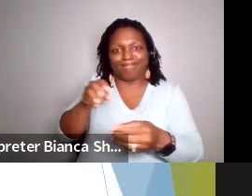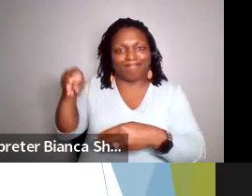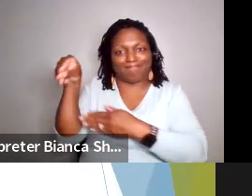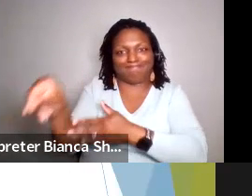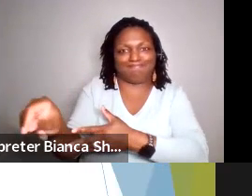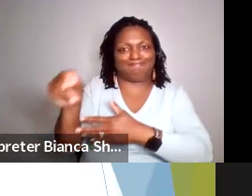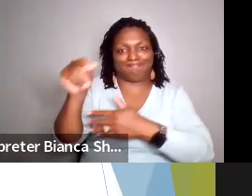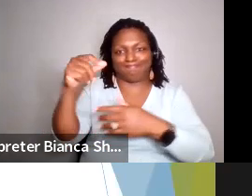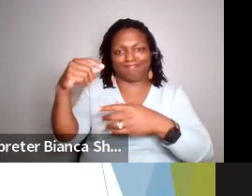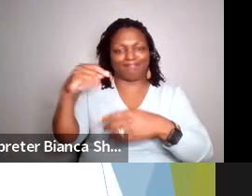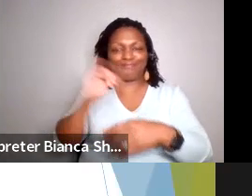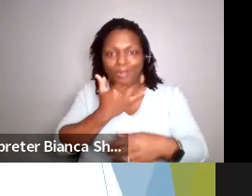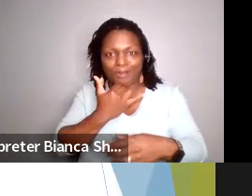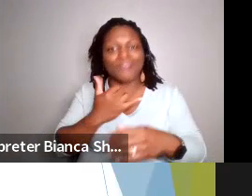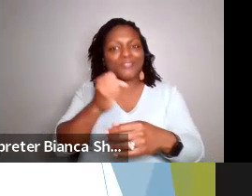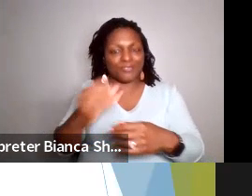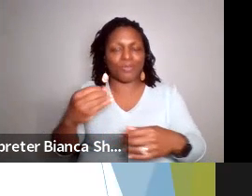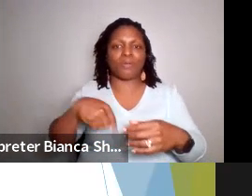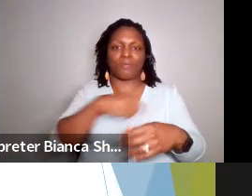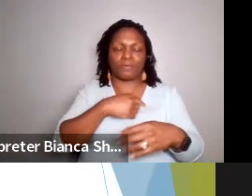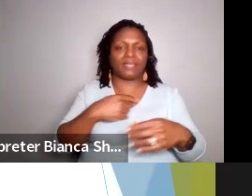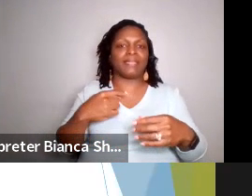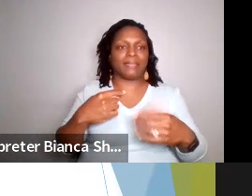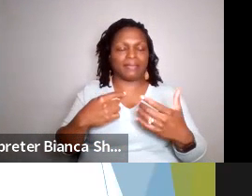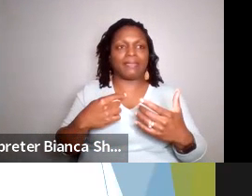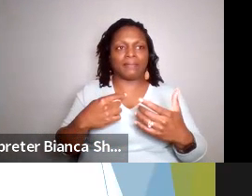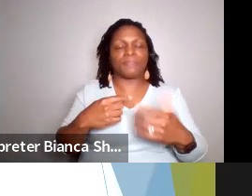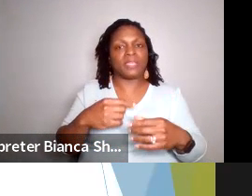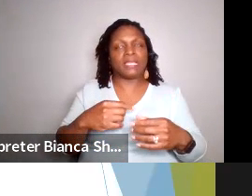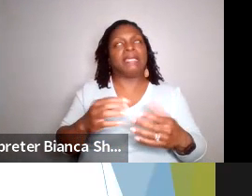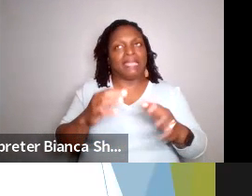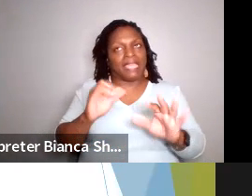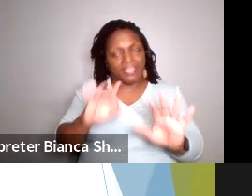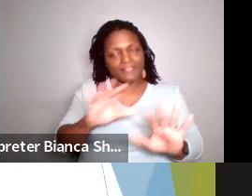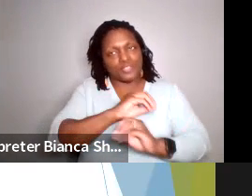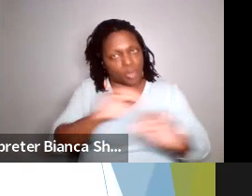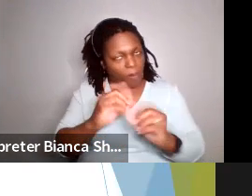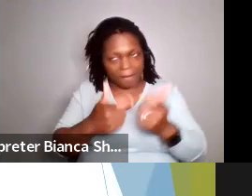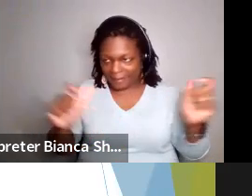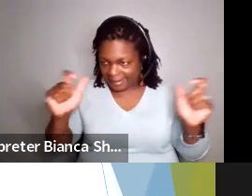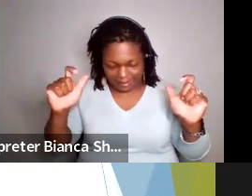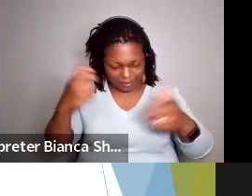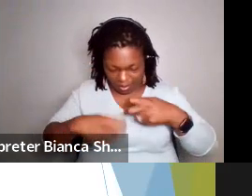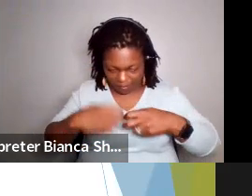But we are very unless we run tests unless we run into major issues with our testing.